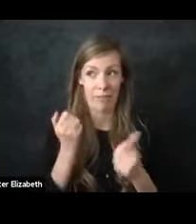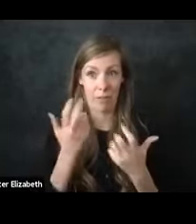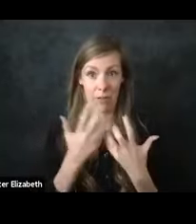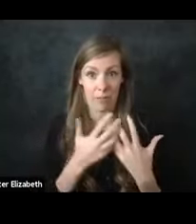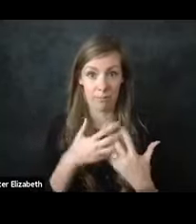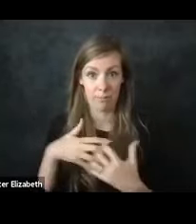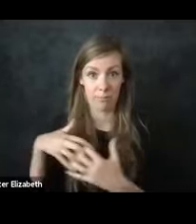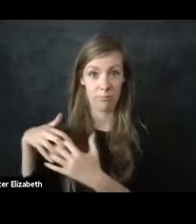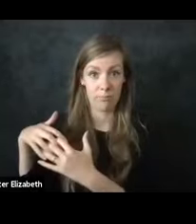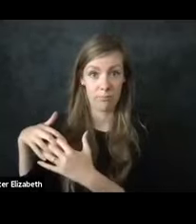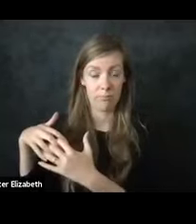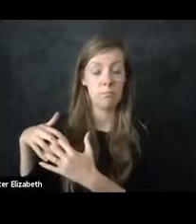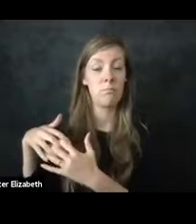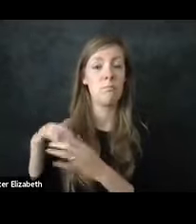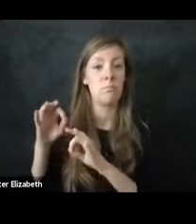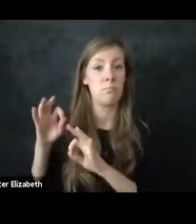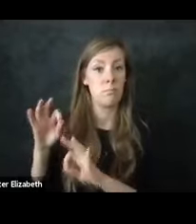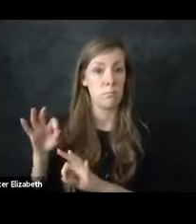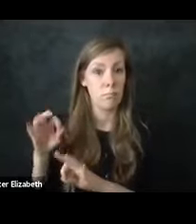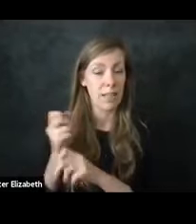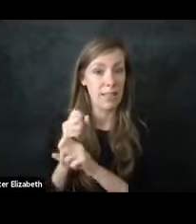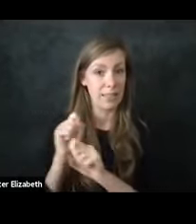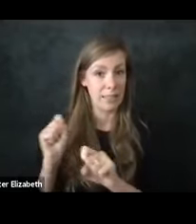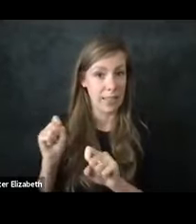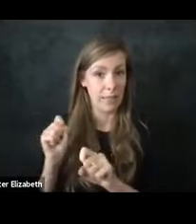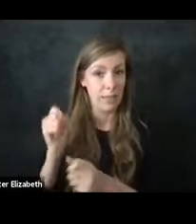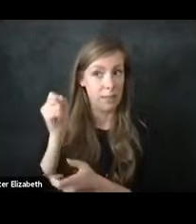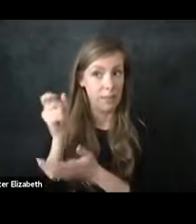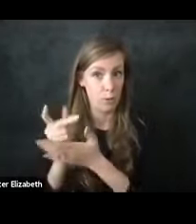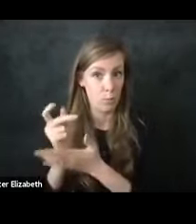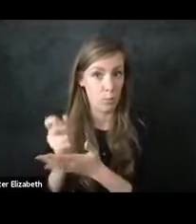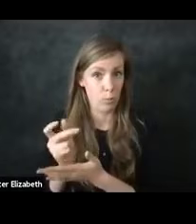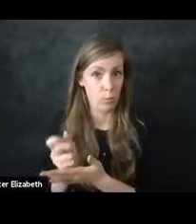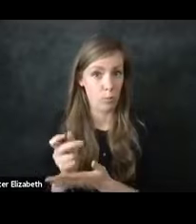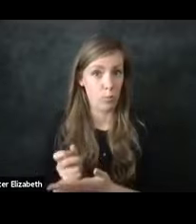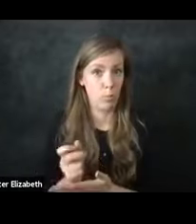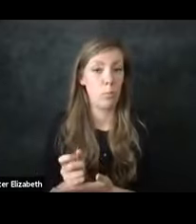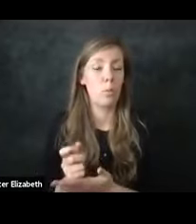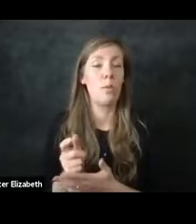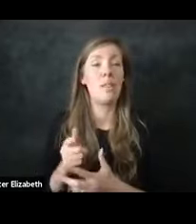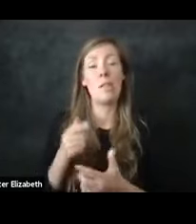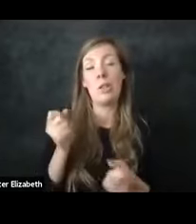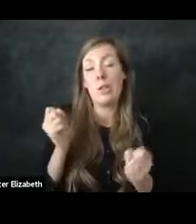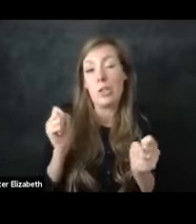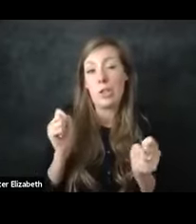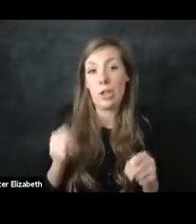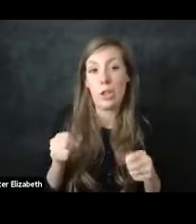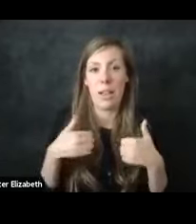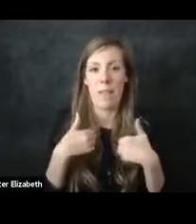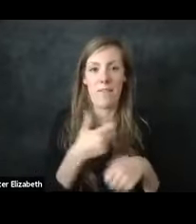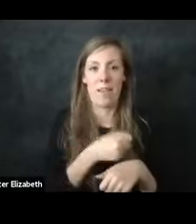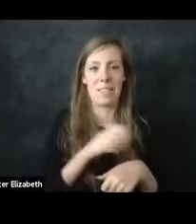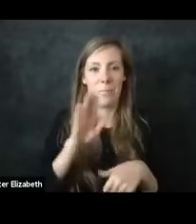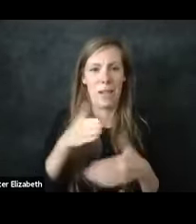and everything lines up and the safety data is reviewed once again, we could have an approved vaccine by the end of next week.